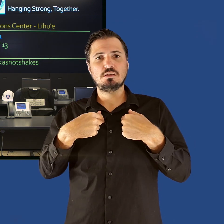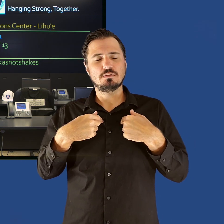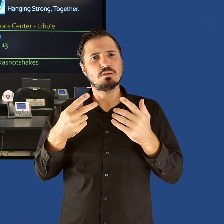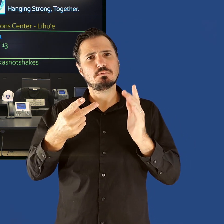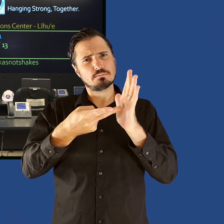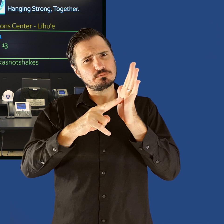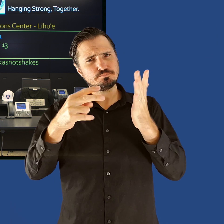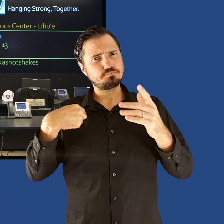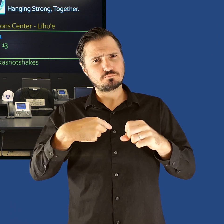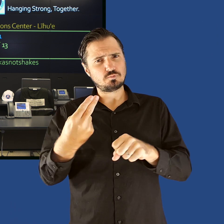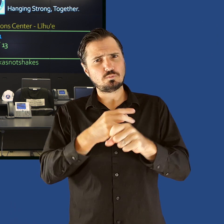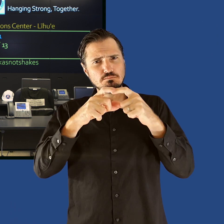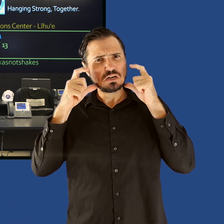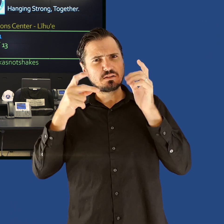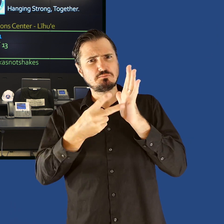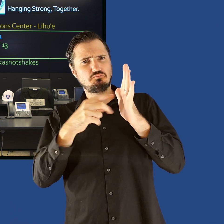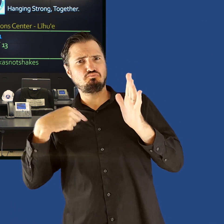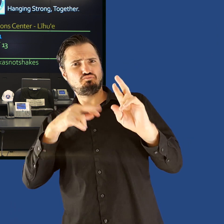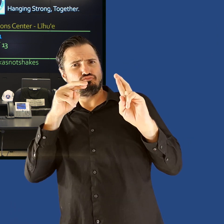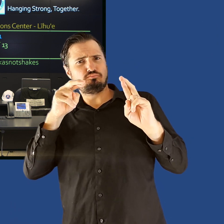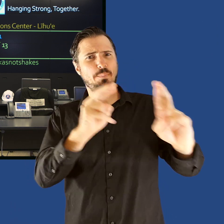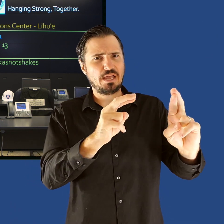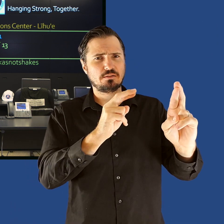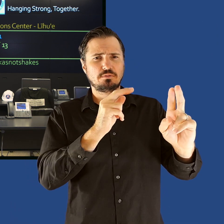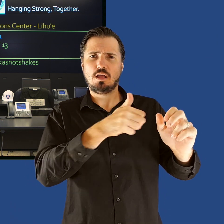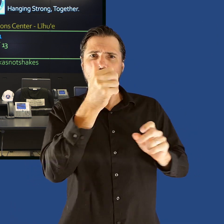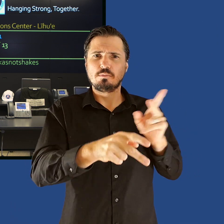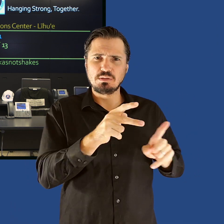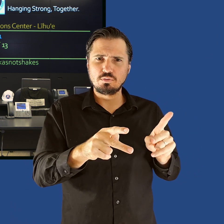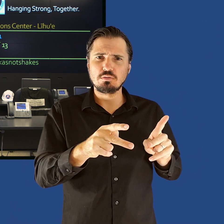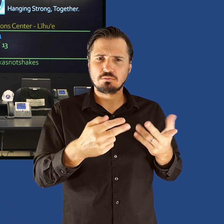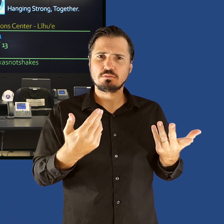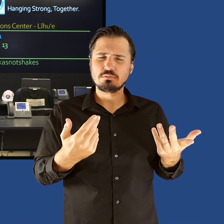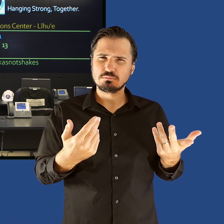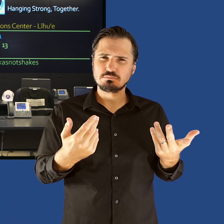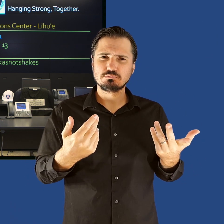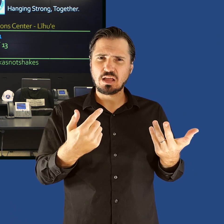It is the ultimate sign of showing respect to others by keeping our germs to ourselves.